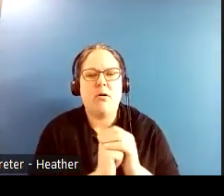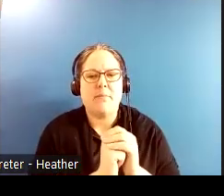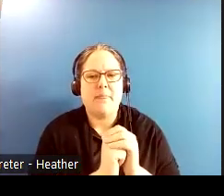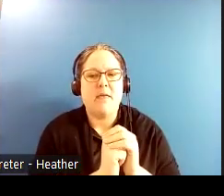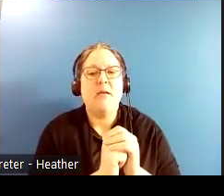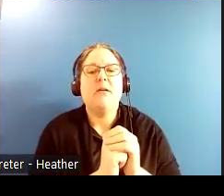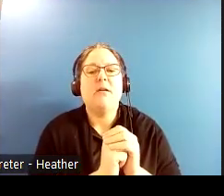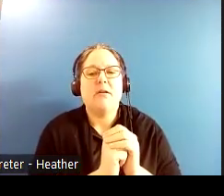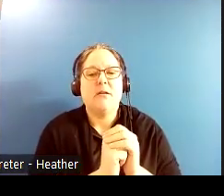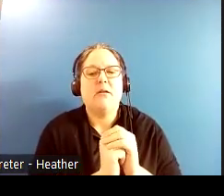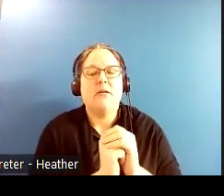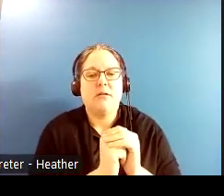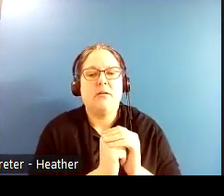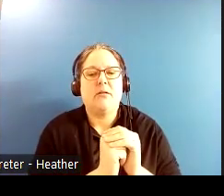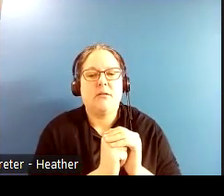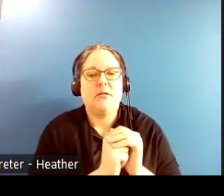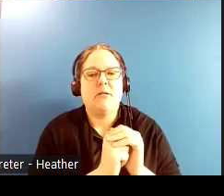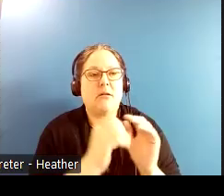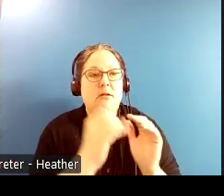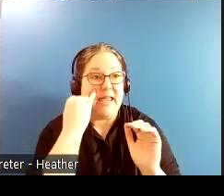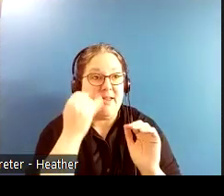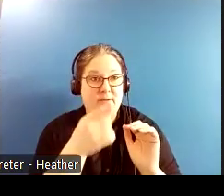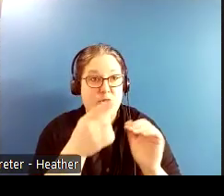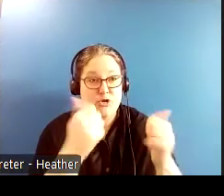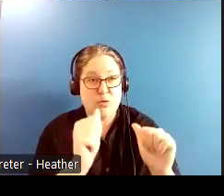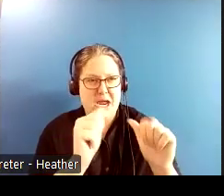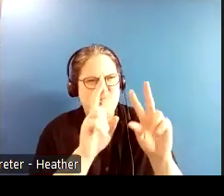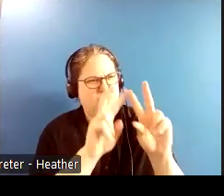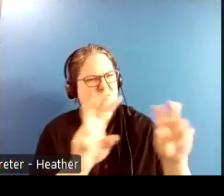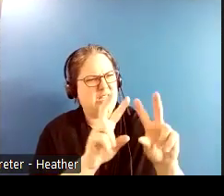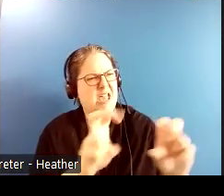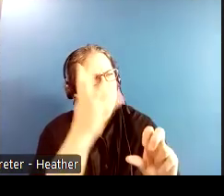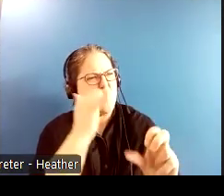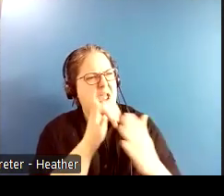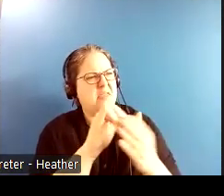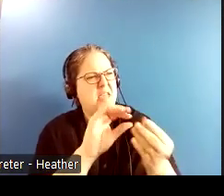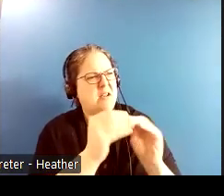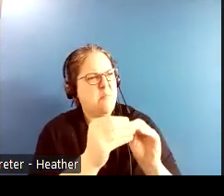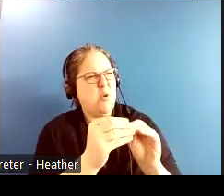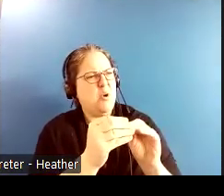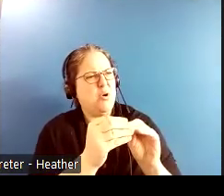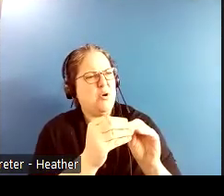if you're trying to like read between the lines of why he chooses that number, that would be like